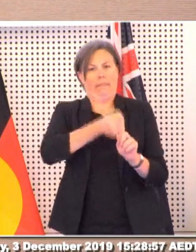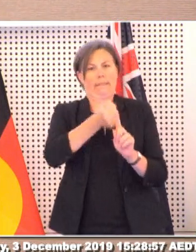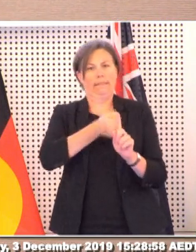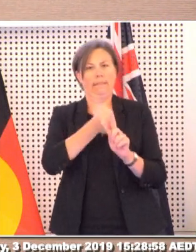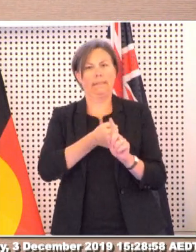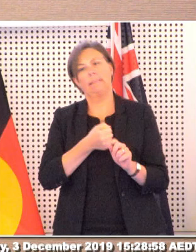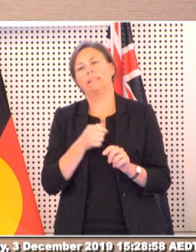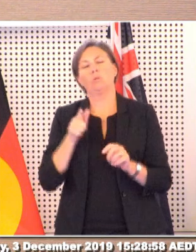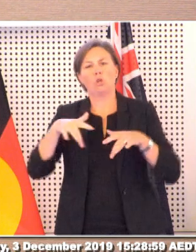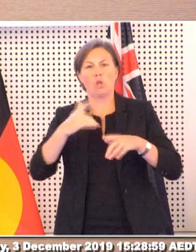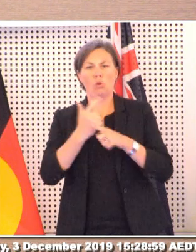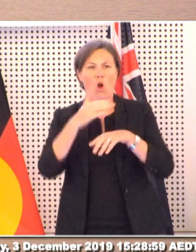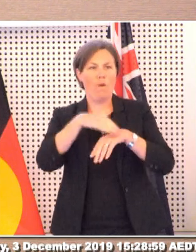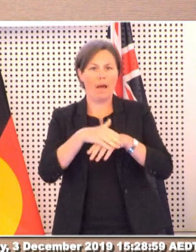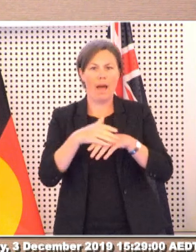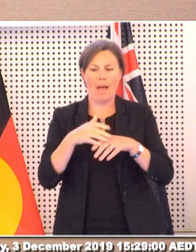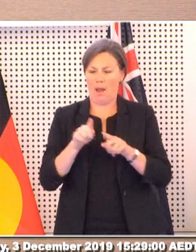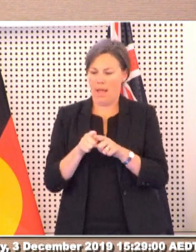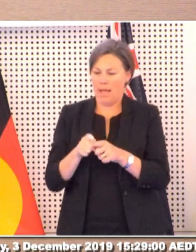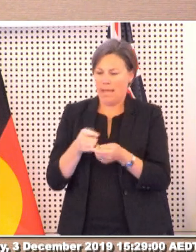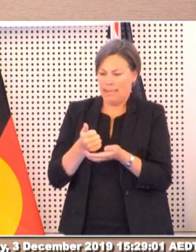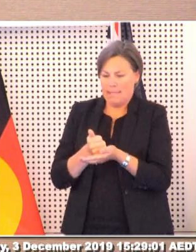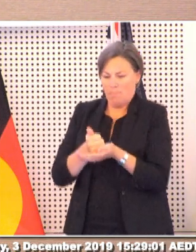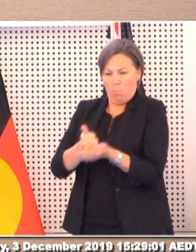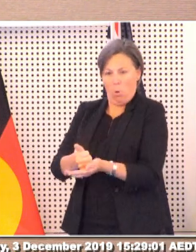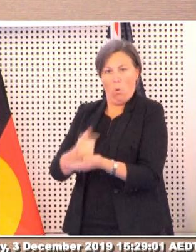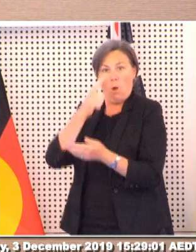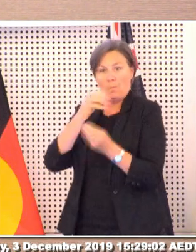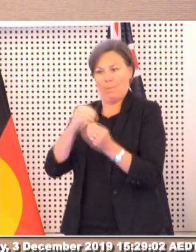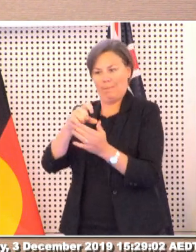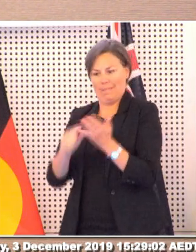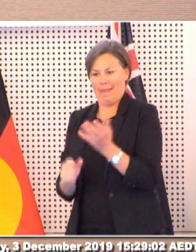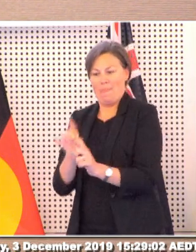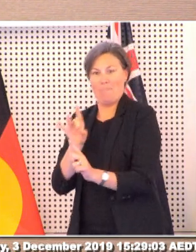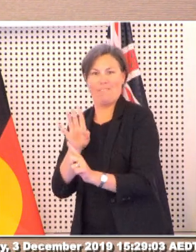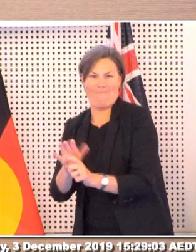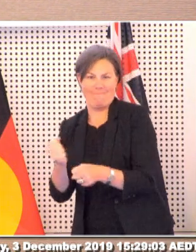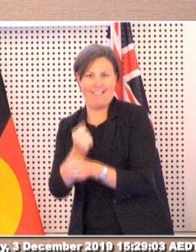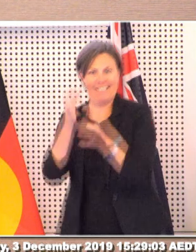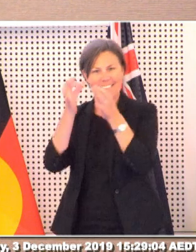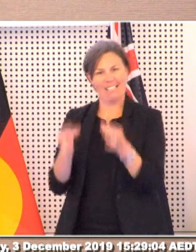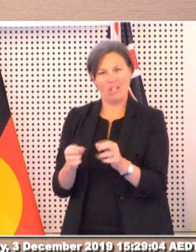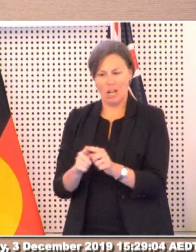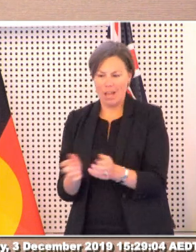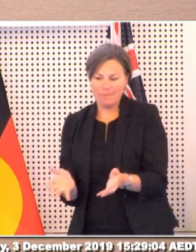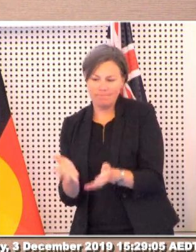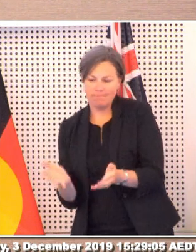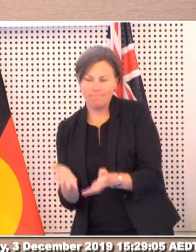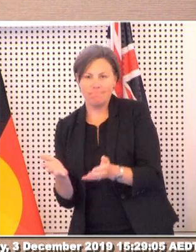Is there anything you’d like to say about the significance of supported decision-making in relation to empowerment? Yes.